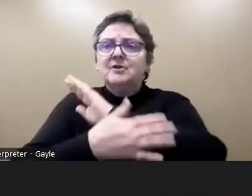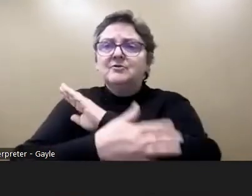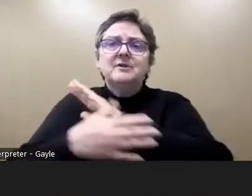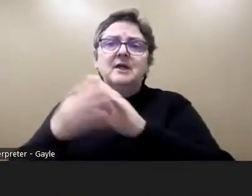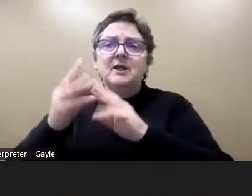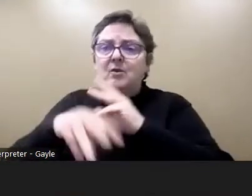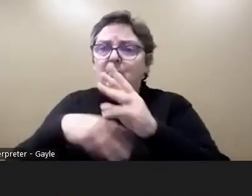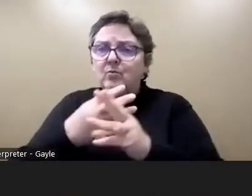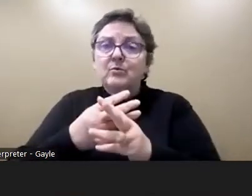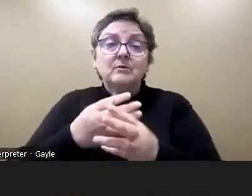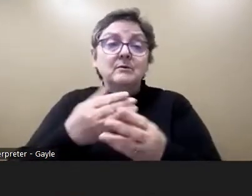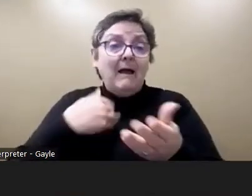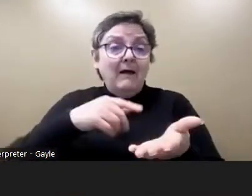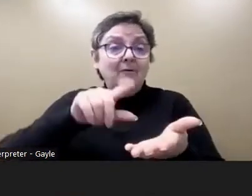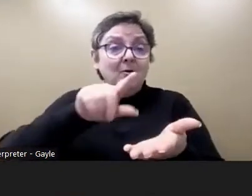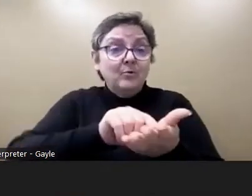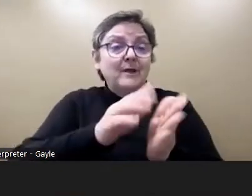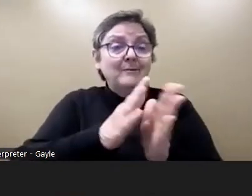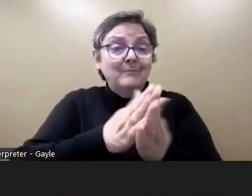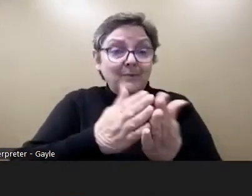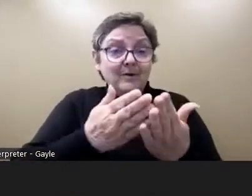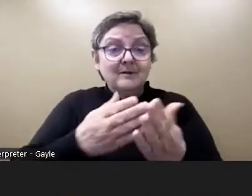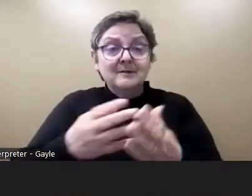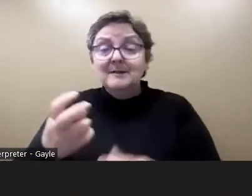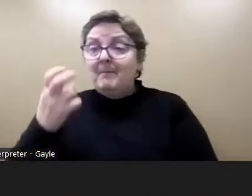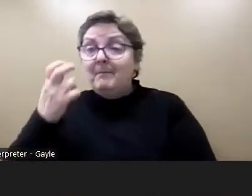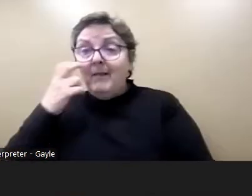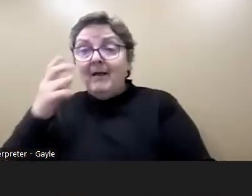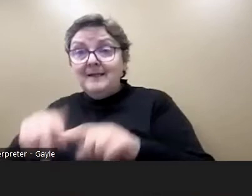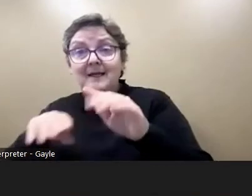So what we've seen work really well is as Matt said,